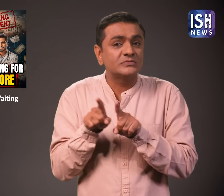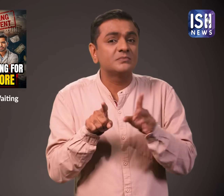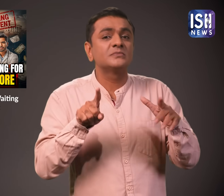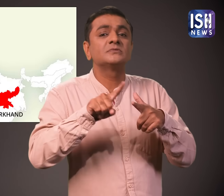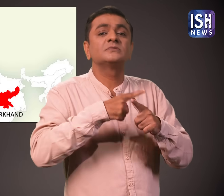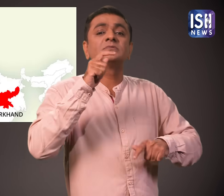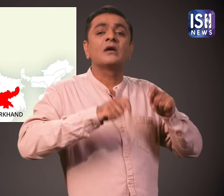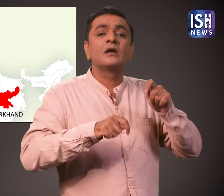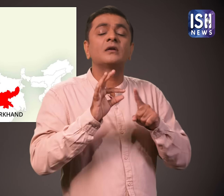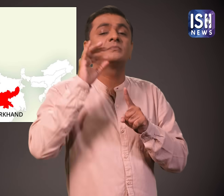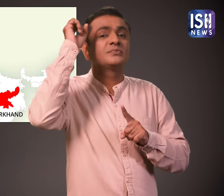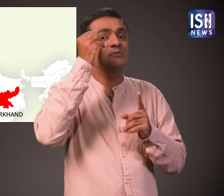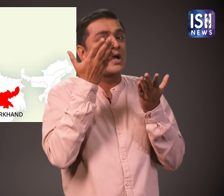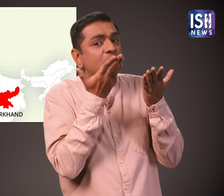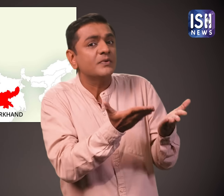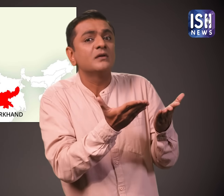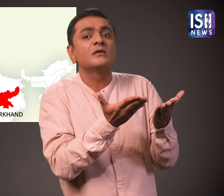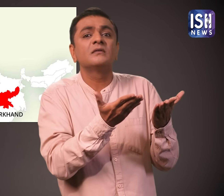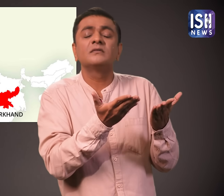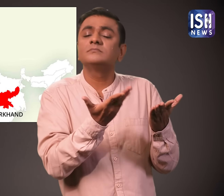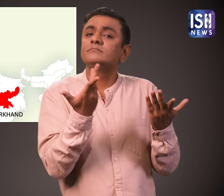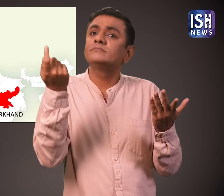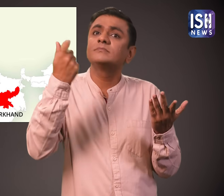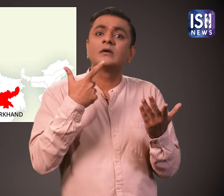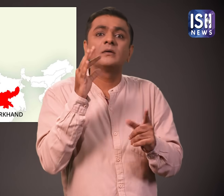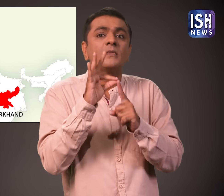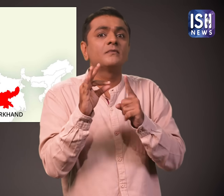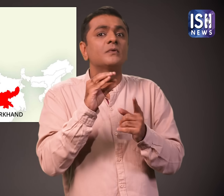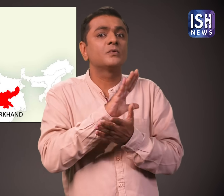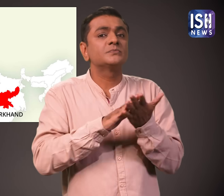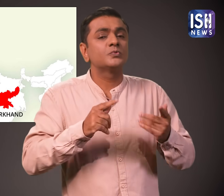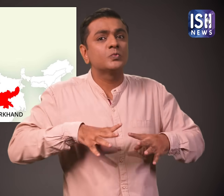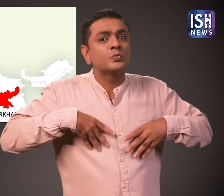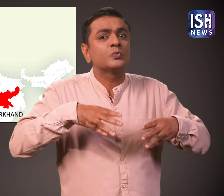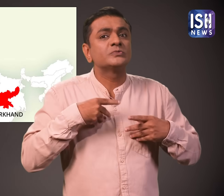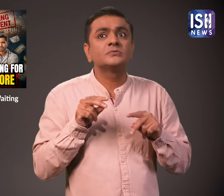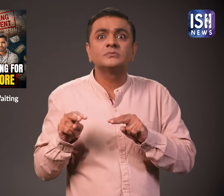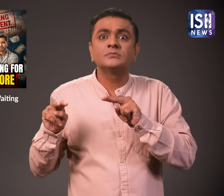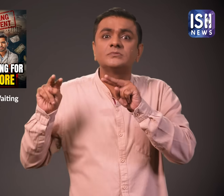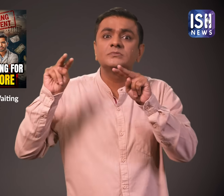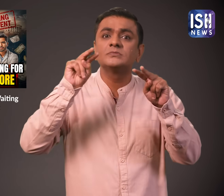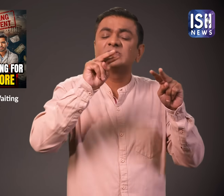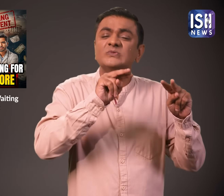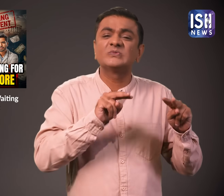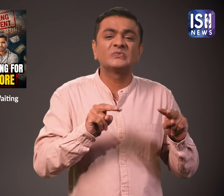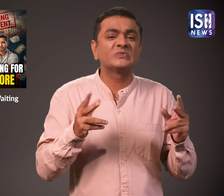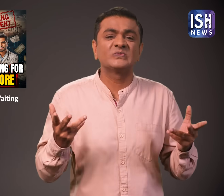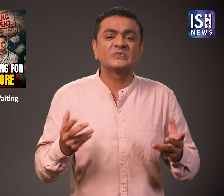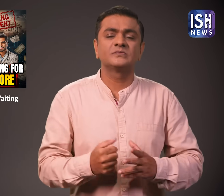The same issue exists in Jharkhand and Punjab, where private hospitals are forced to bear the costs.